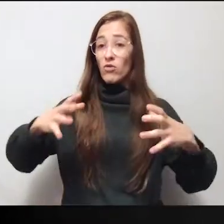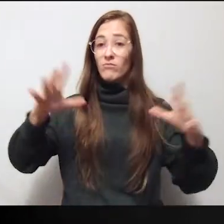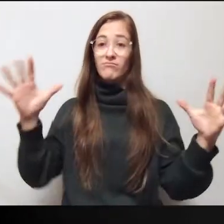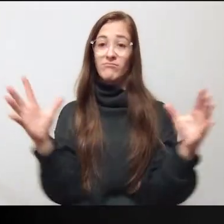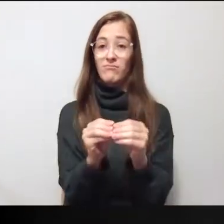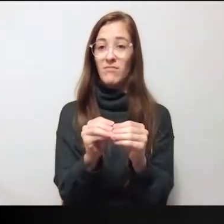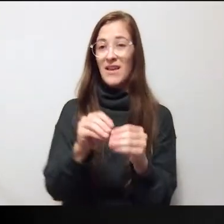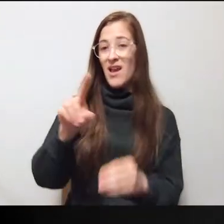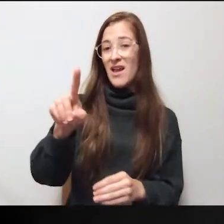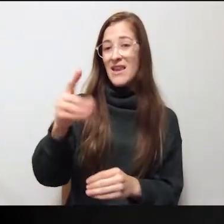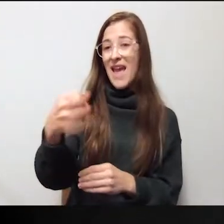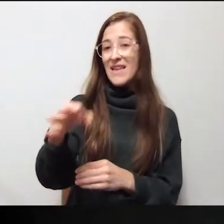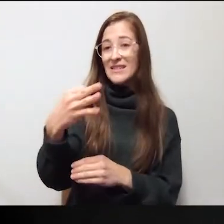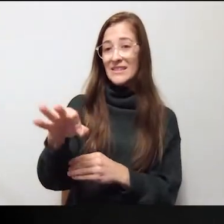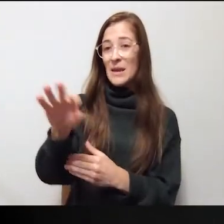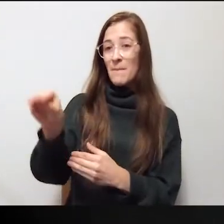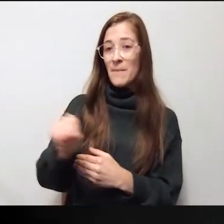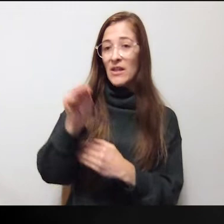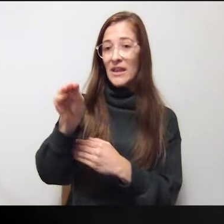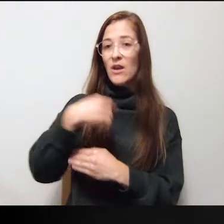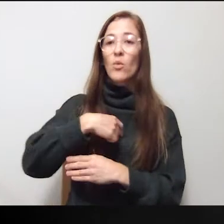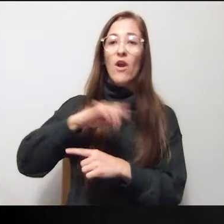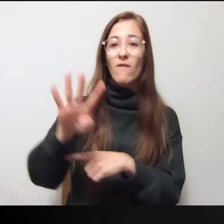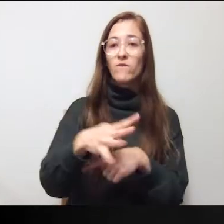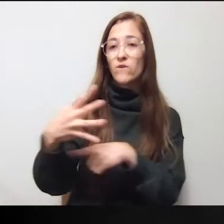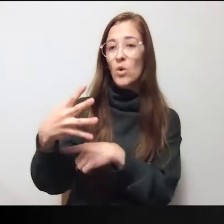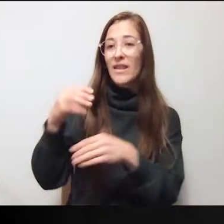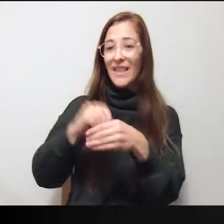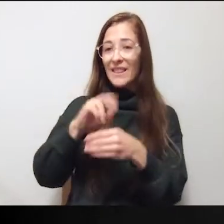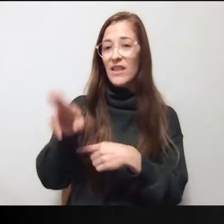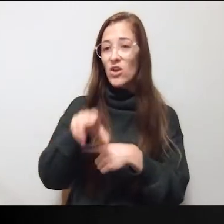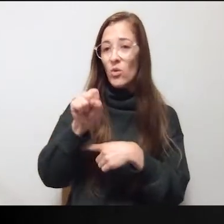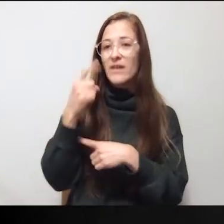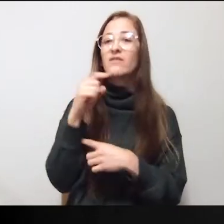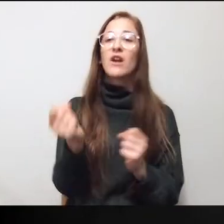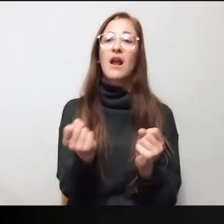and right now we're ranking fourth in the nation in the number of adults who are over 60.